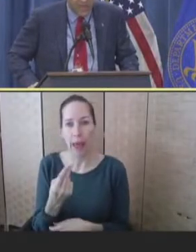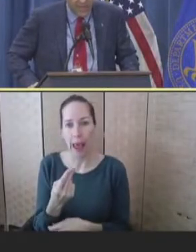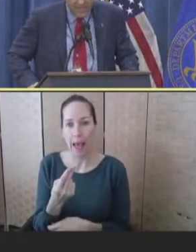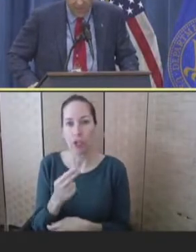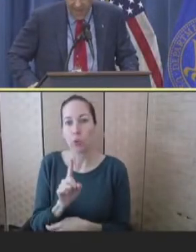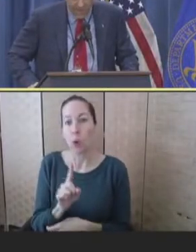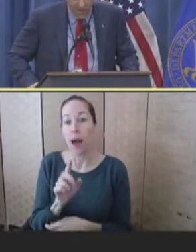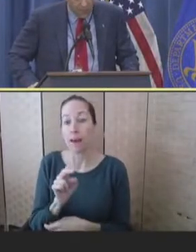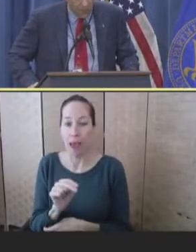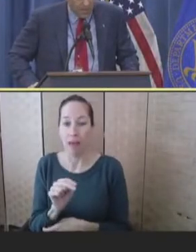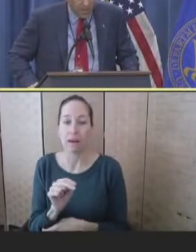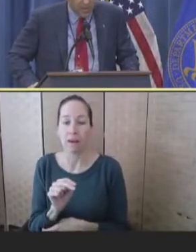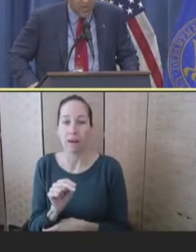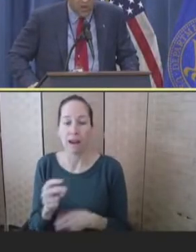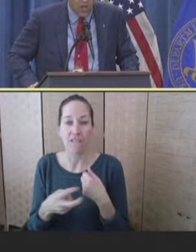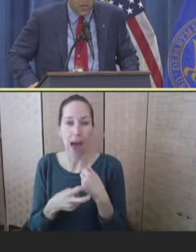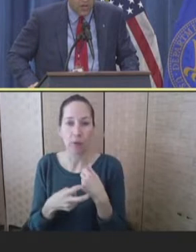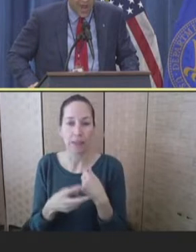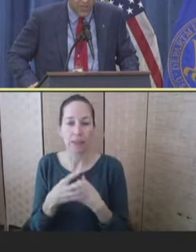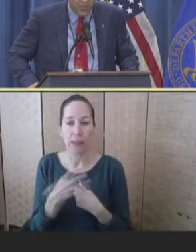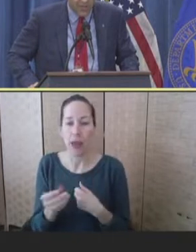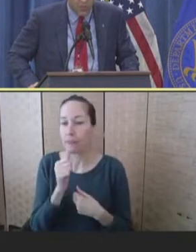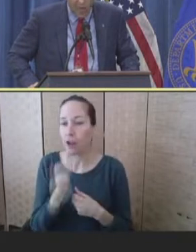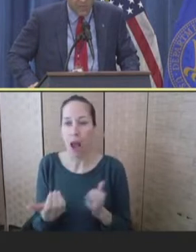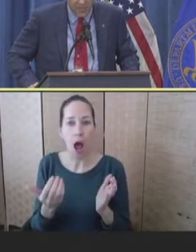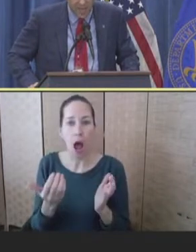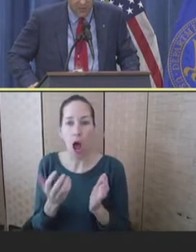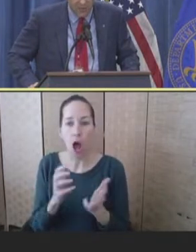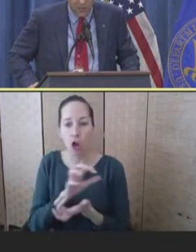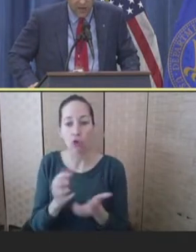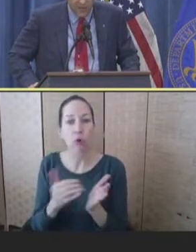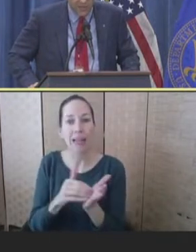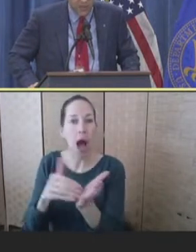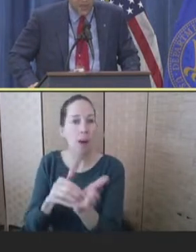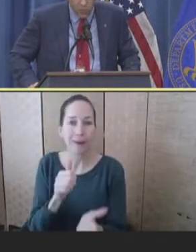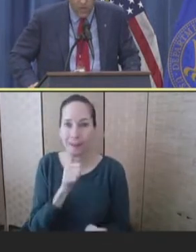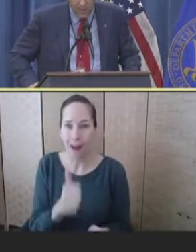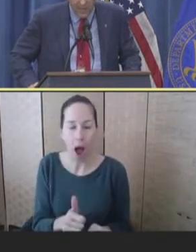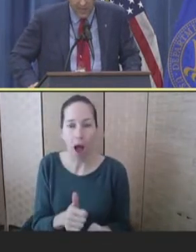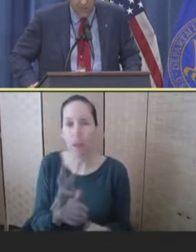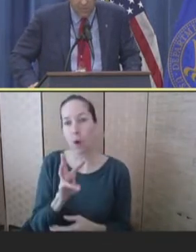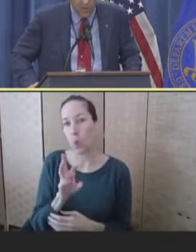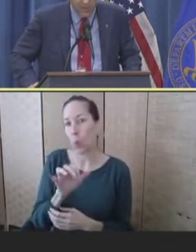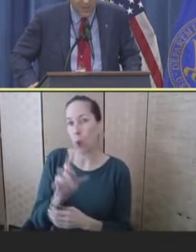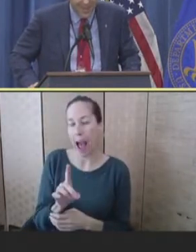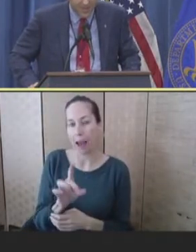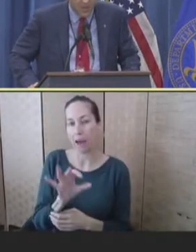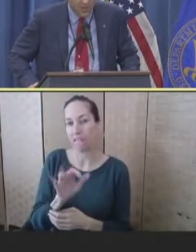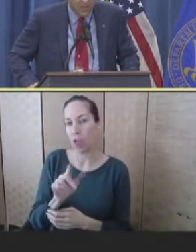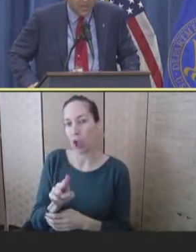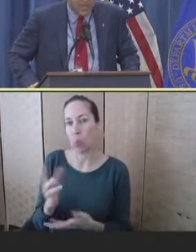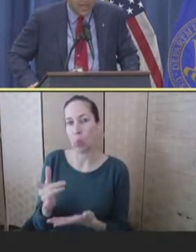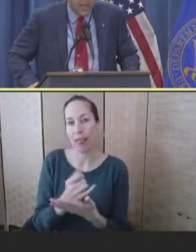And in fact, they're not recombinant at all. They're actually wild type flu viruses that were collected from birds in nature.